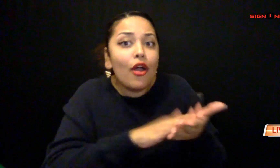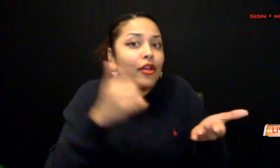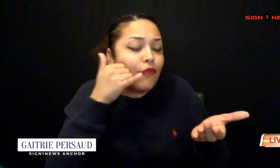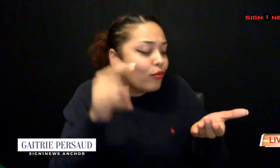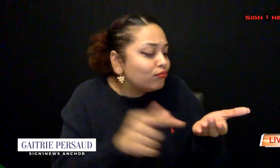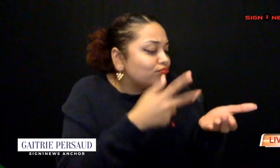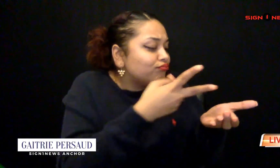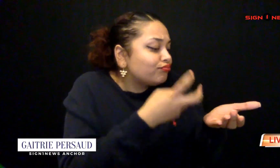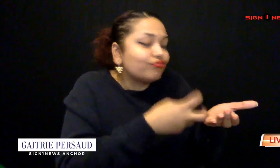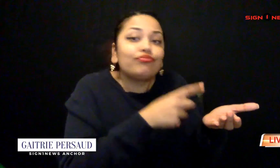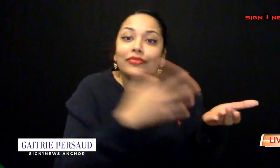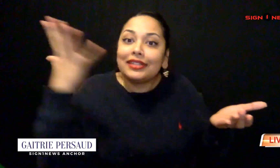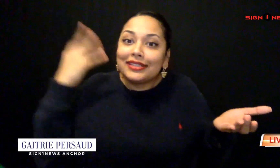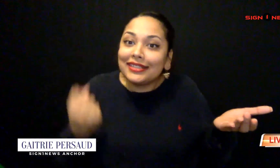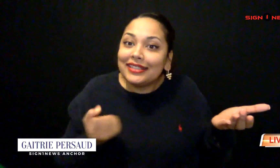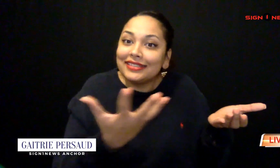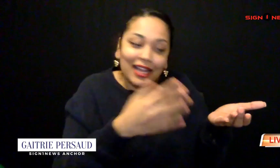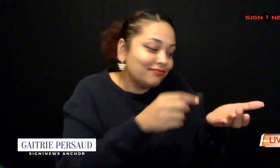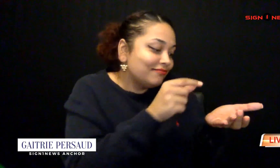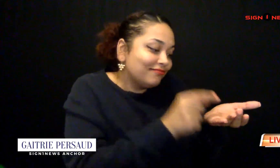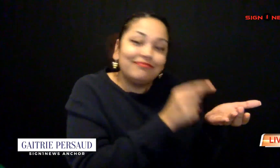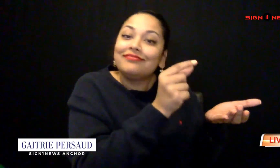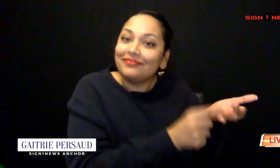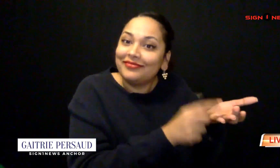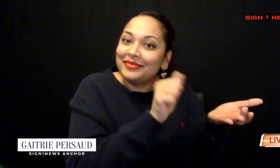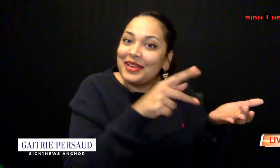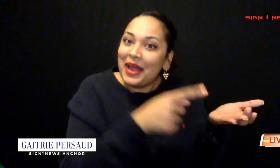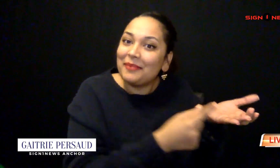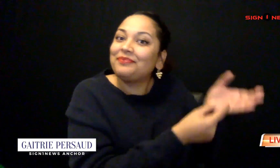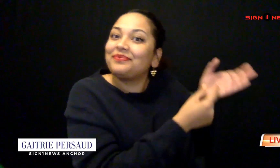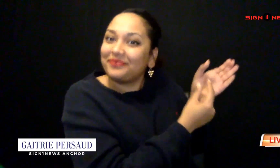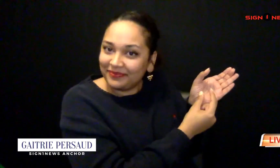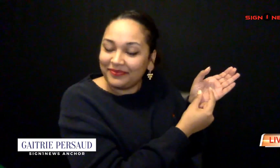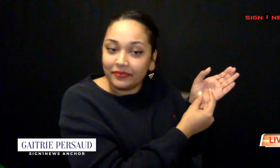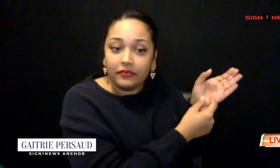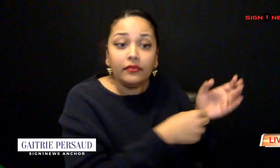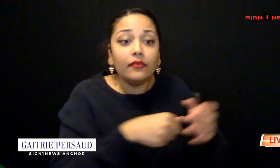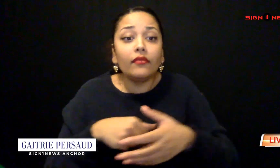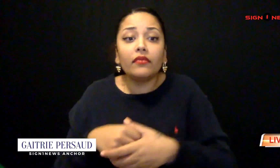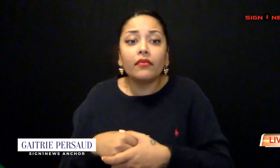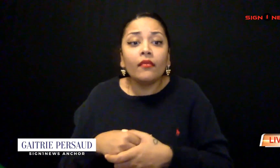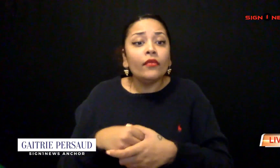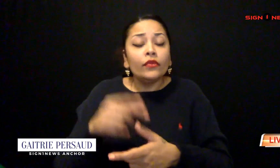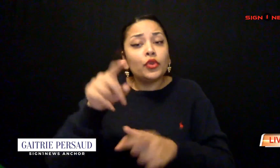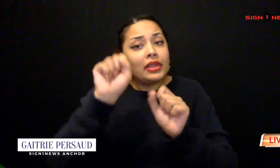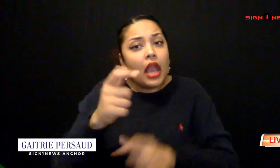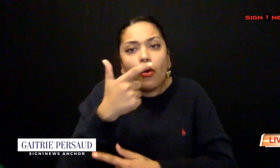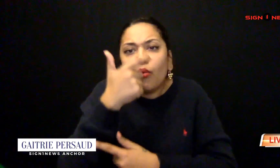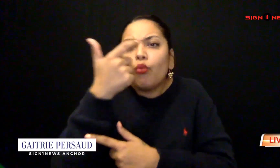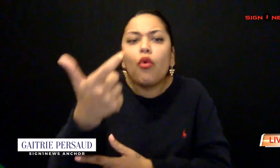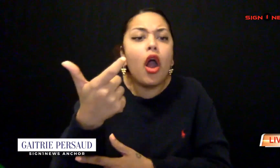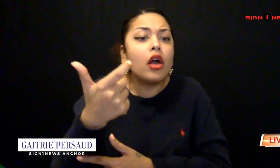you can download the Sign1News app by heading to the app store or Google play store